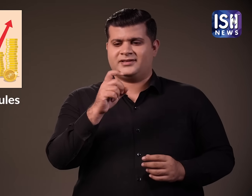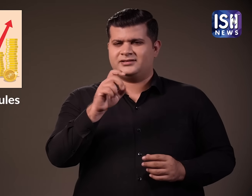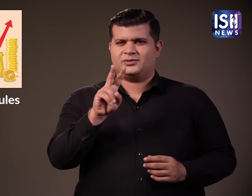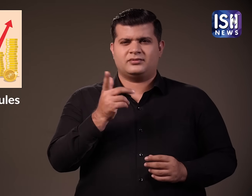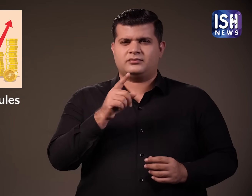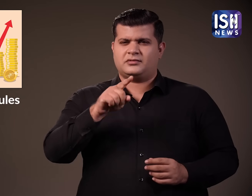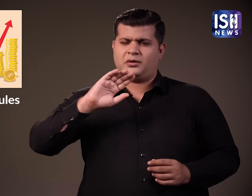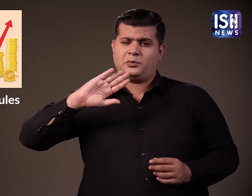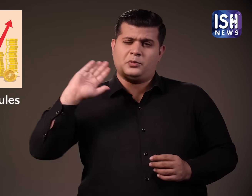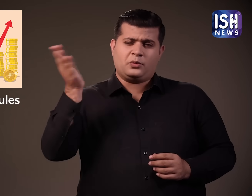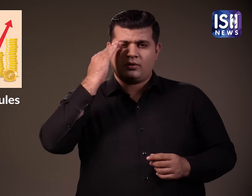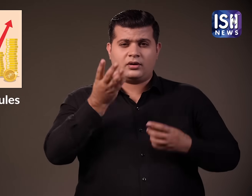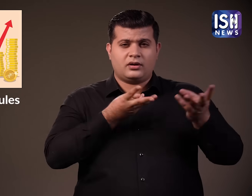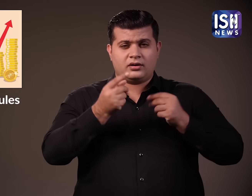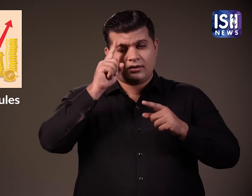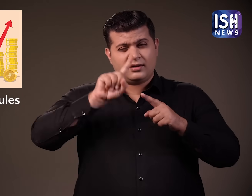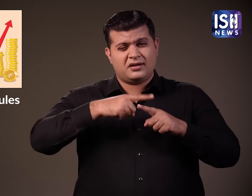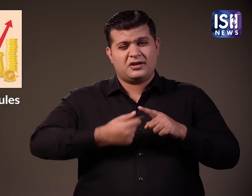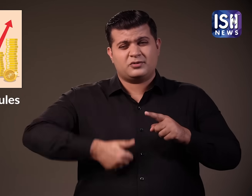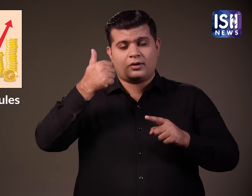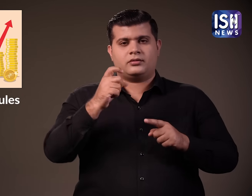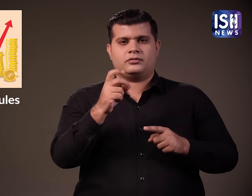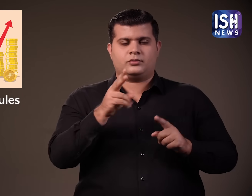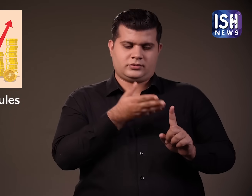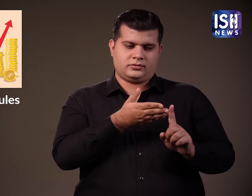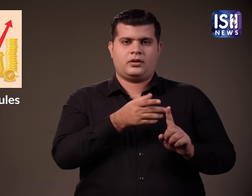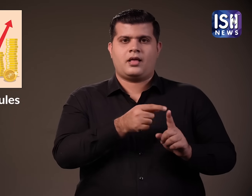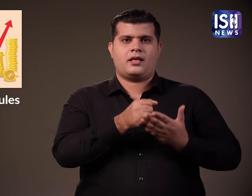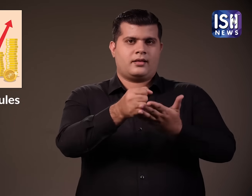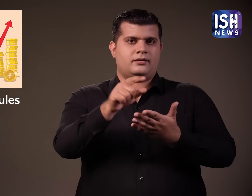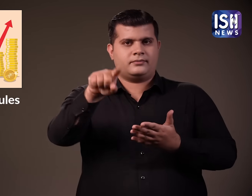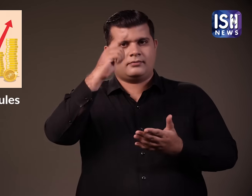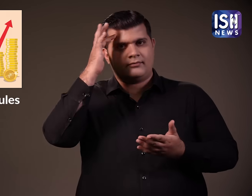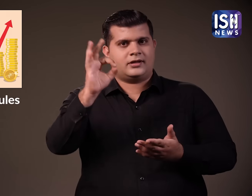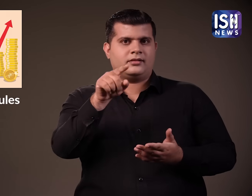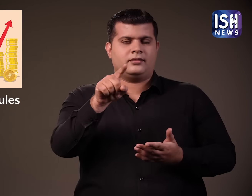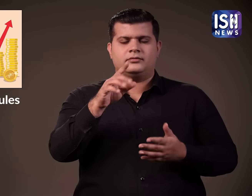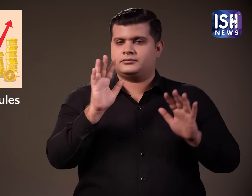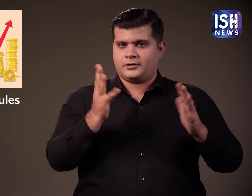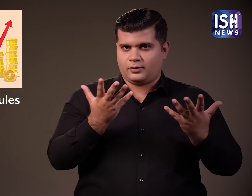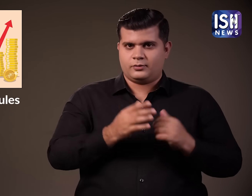All the accounting experts know the rule of 72, this will help you in smarter decision-making.